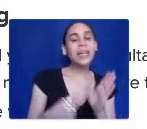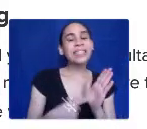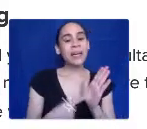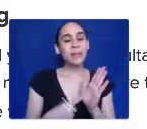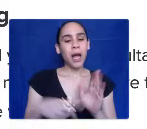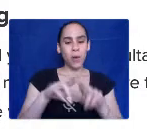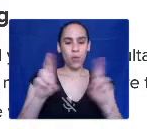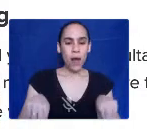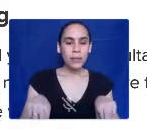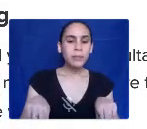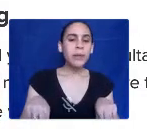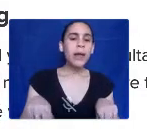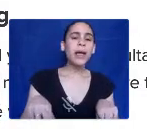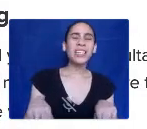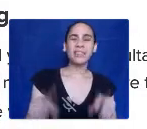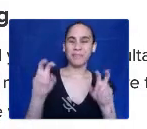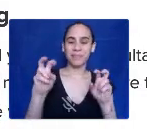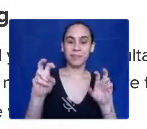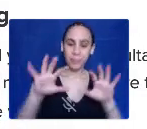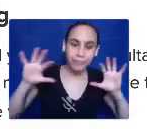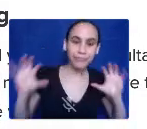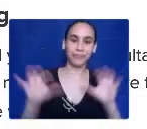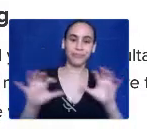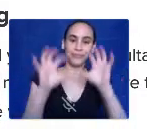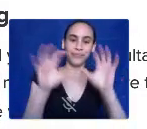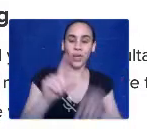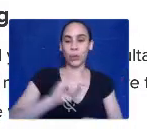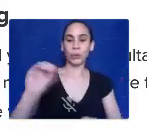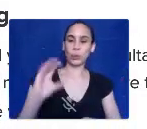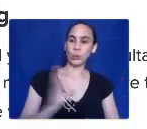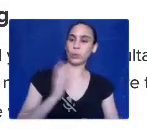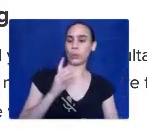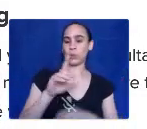that are like two designed right so what that means is they're having fancy icons and having